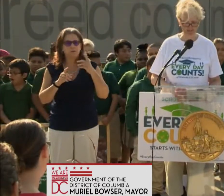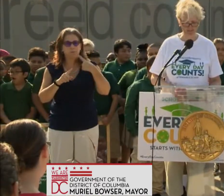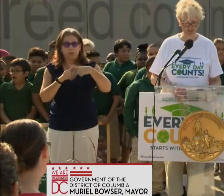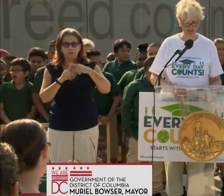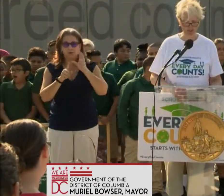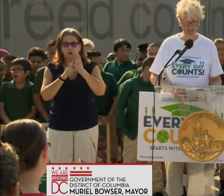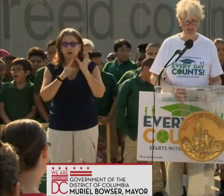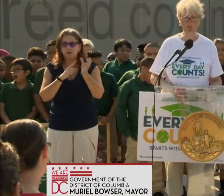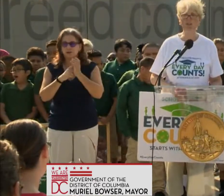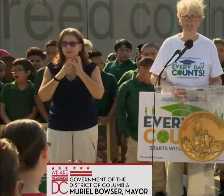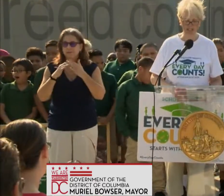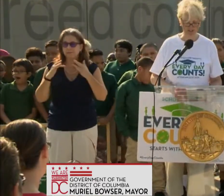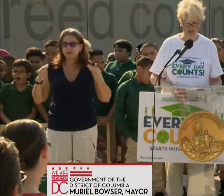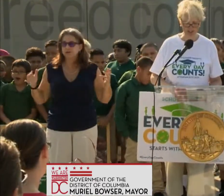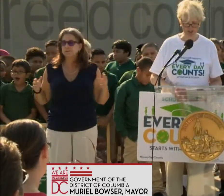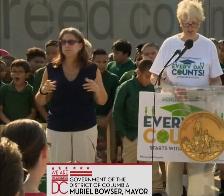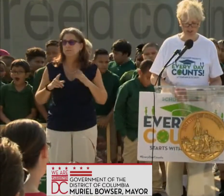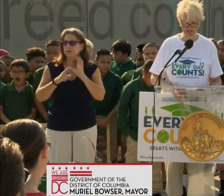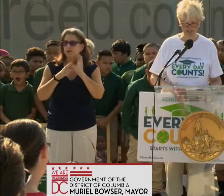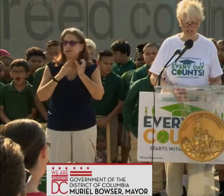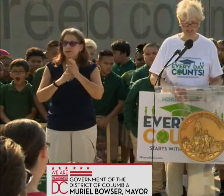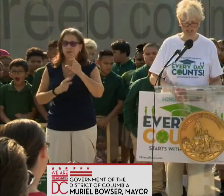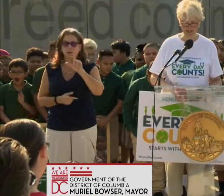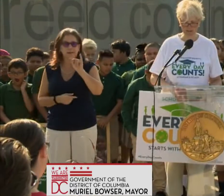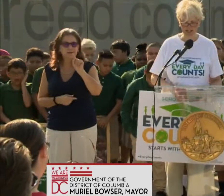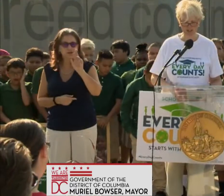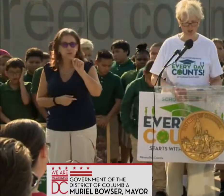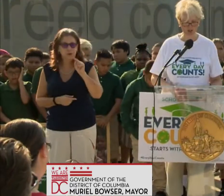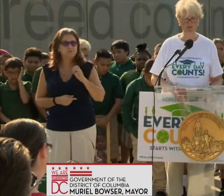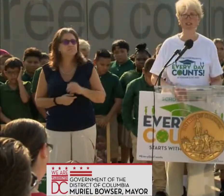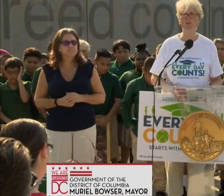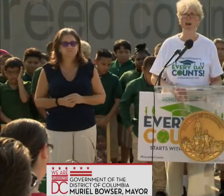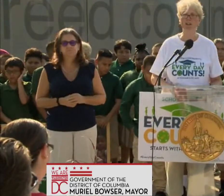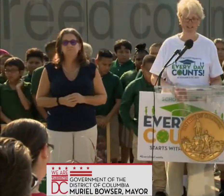Chancellor Wilson has already shown us that he embodies all of these qualities